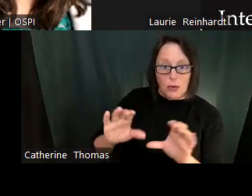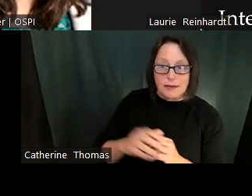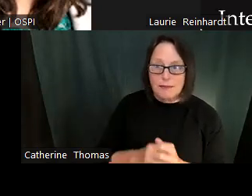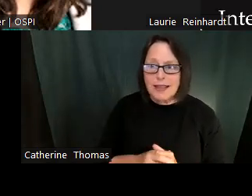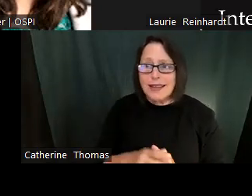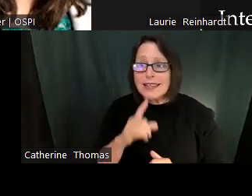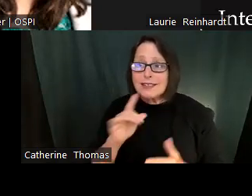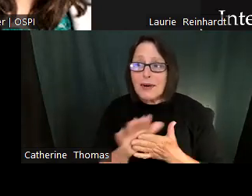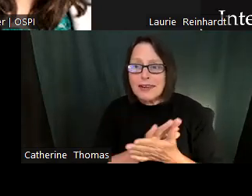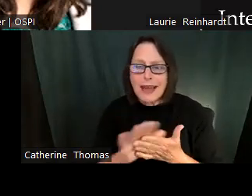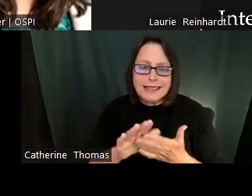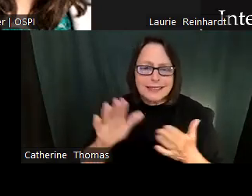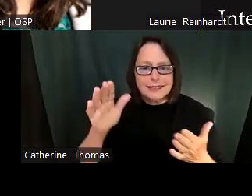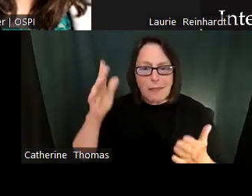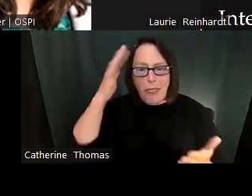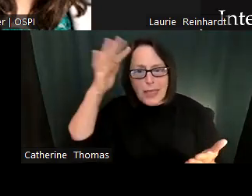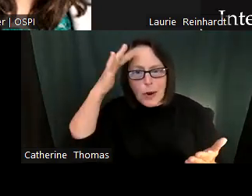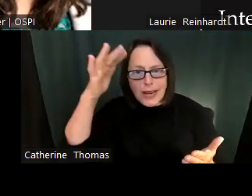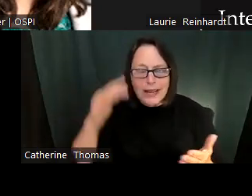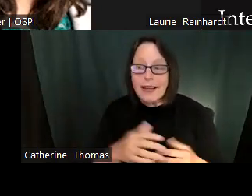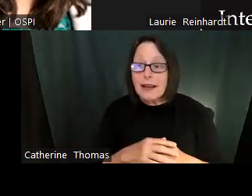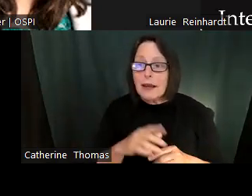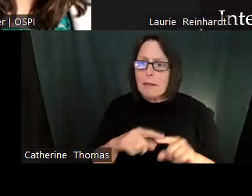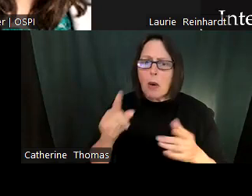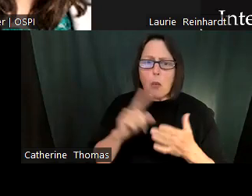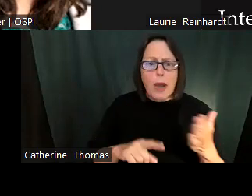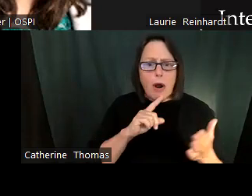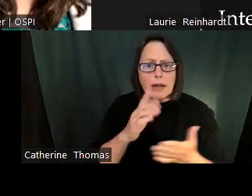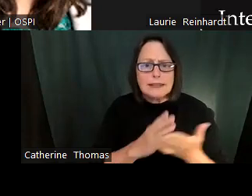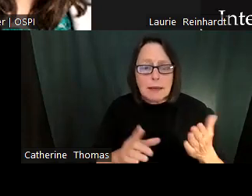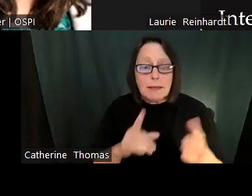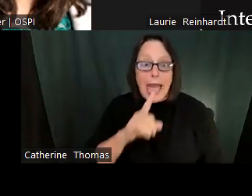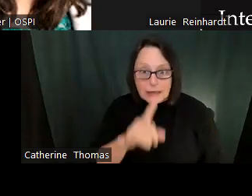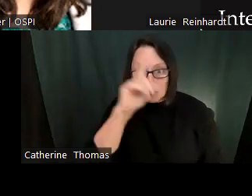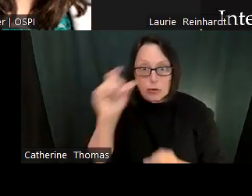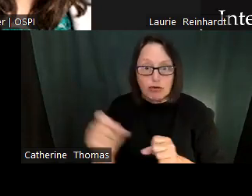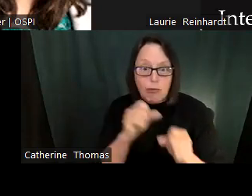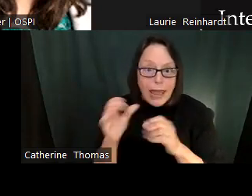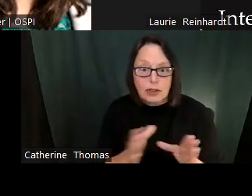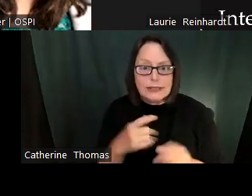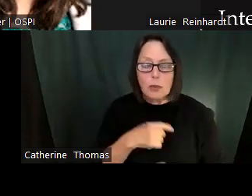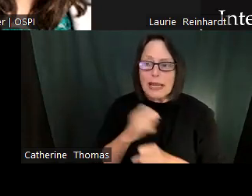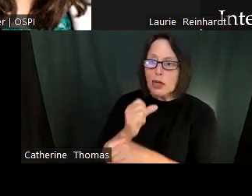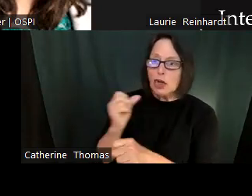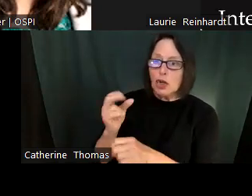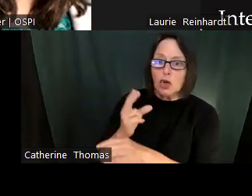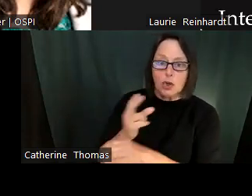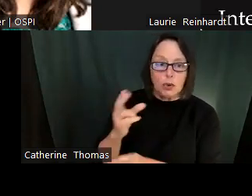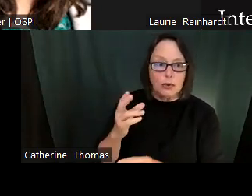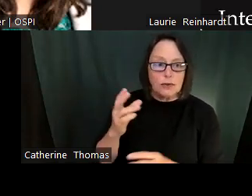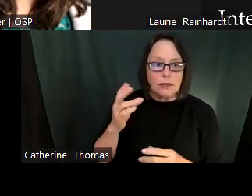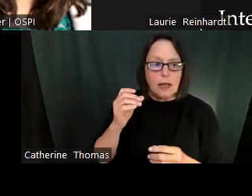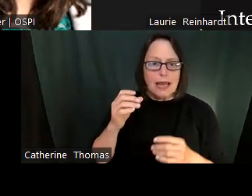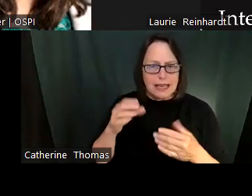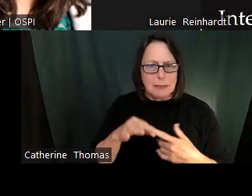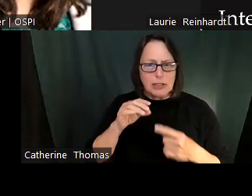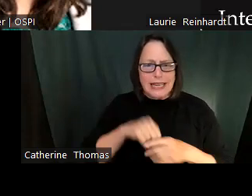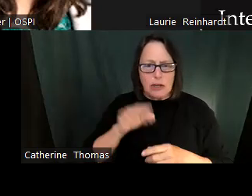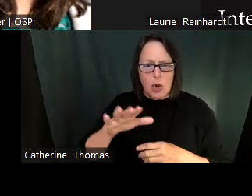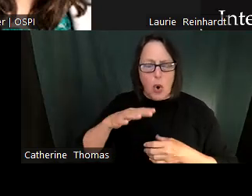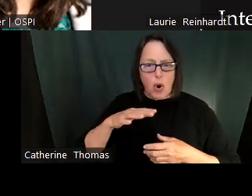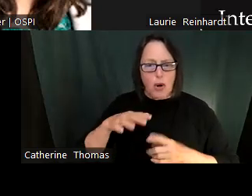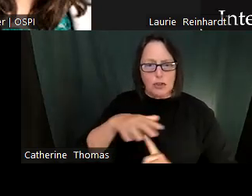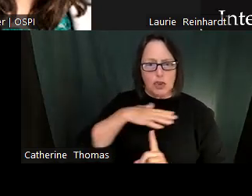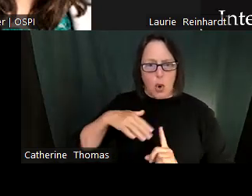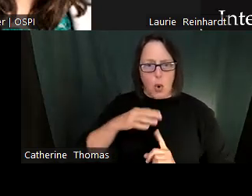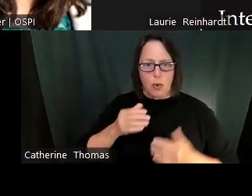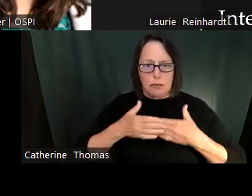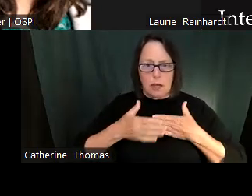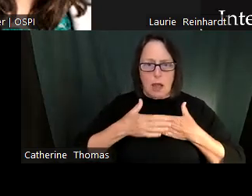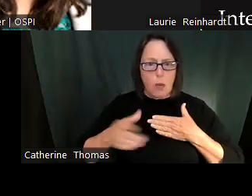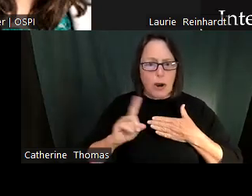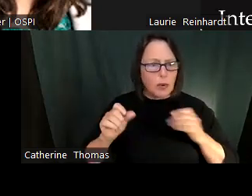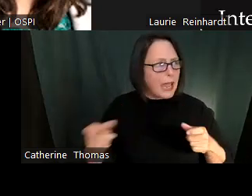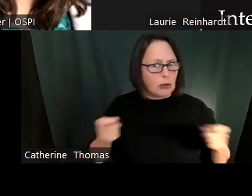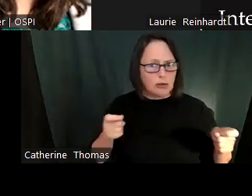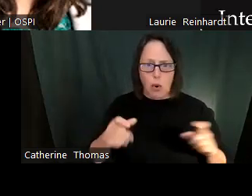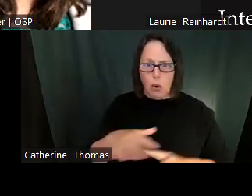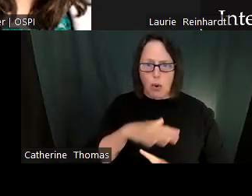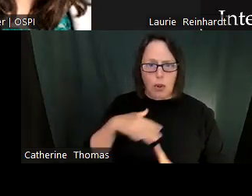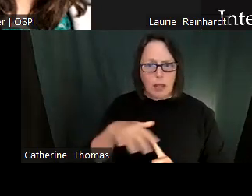So. As we're thinking about again. Tying it back to academic SCL integration. It's really important first to see how we are operating, how are we showing up in the environment to really support our kiddos and the work that they're doing.